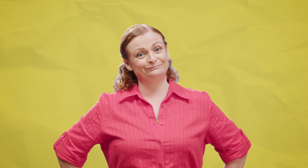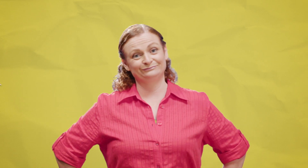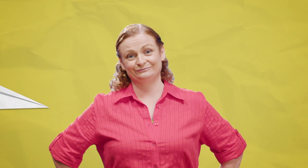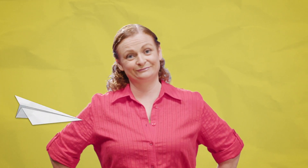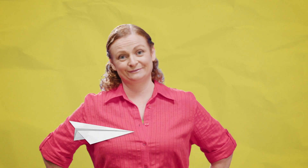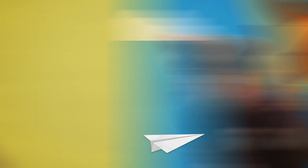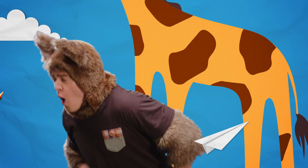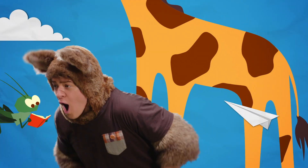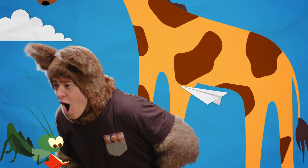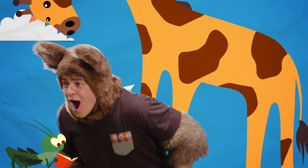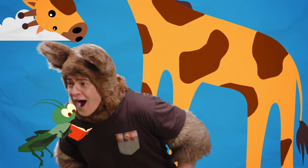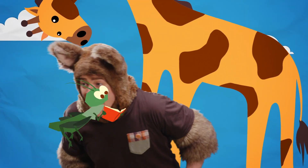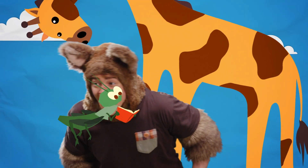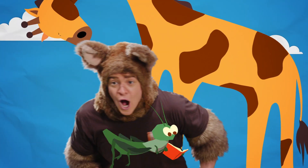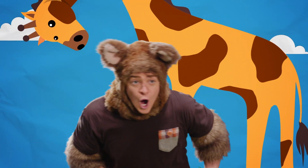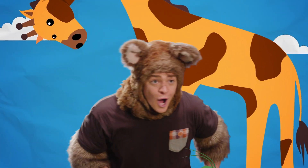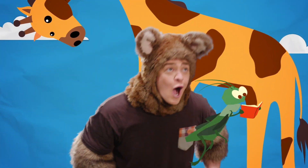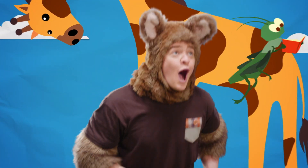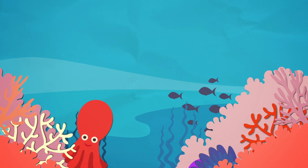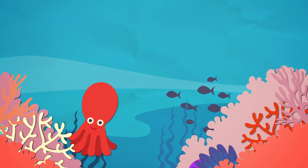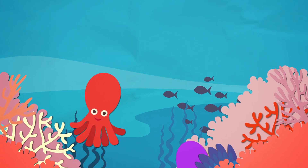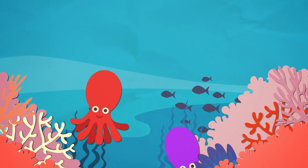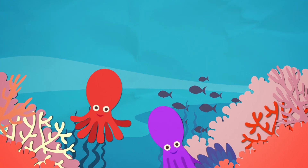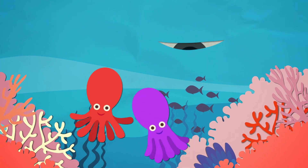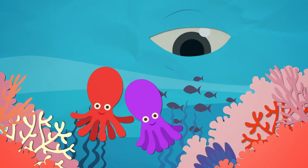Hmm. Wow!